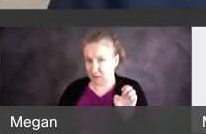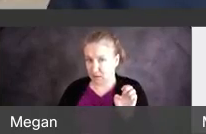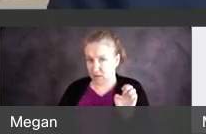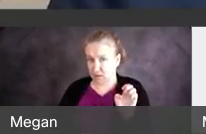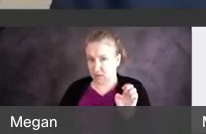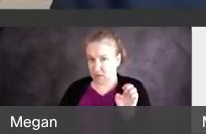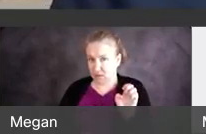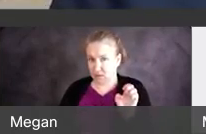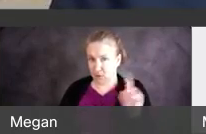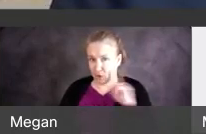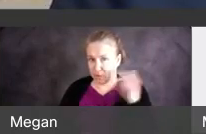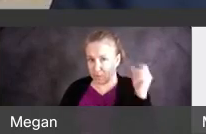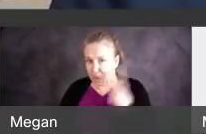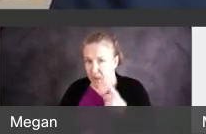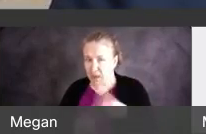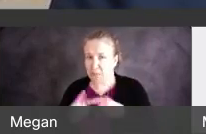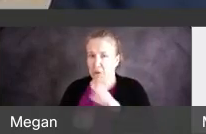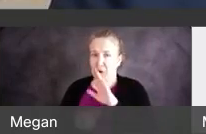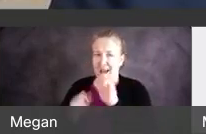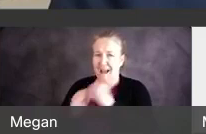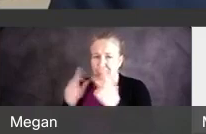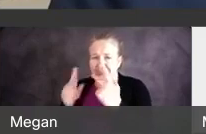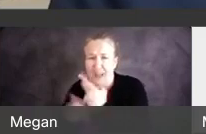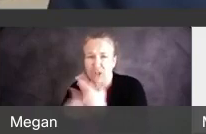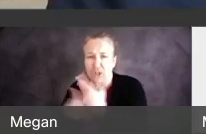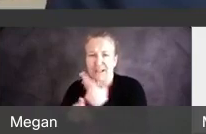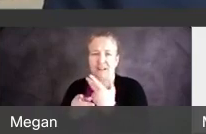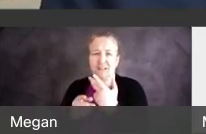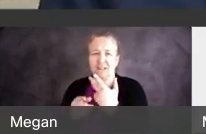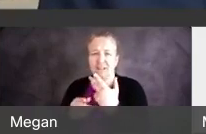formula that they use to distribute the vaccine?